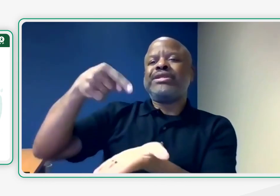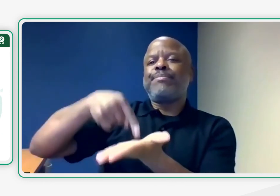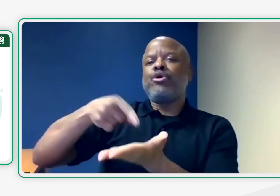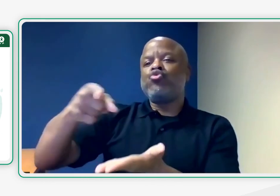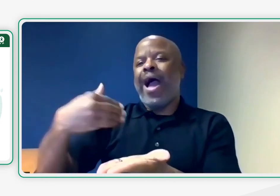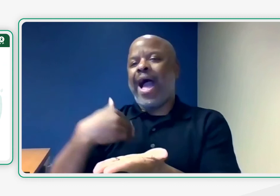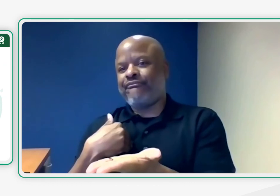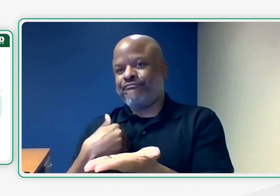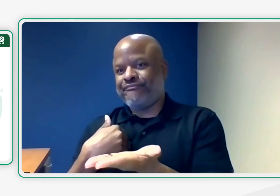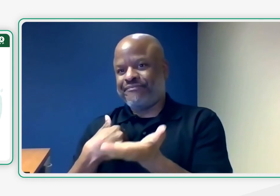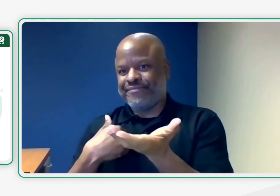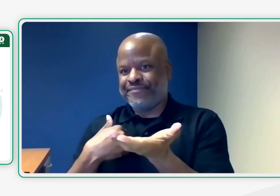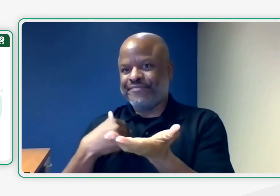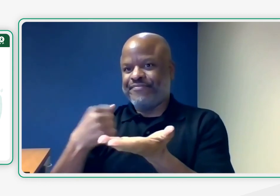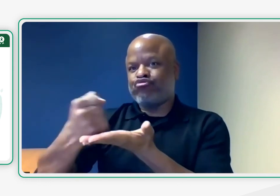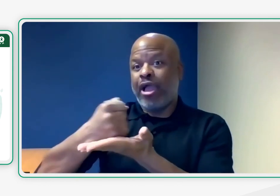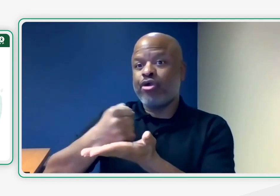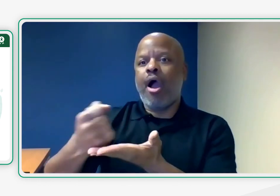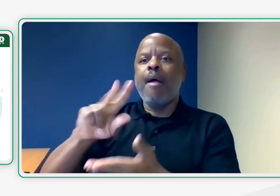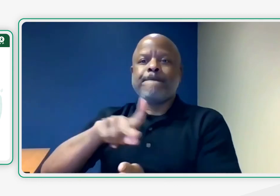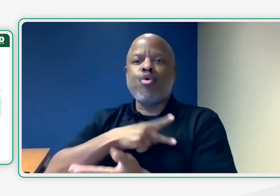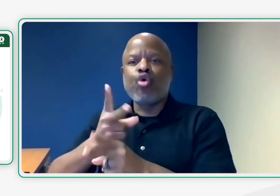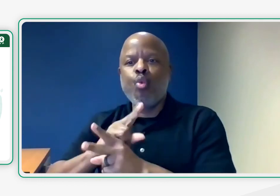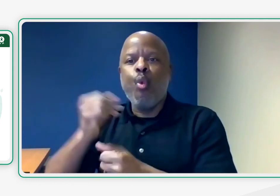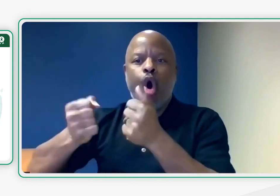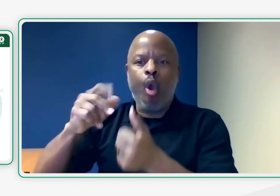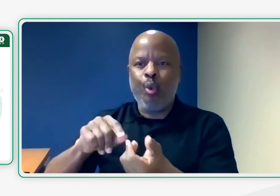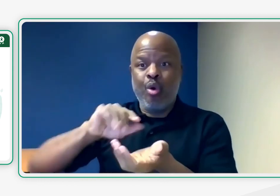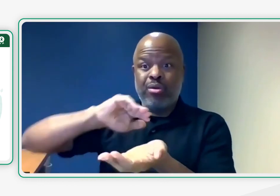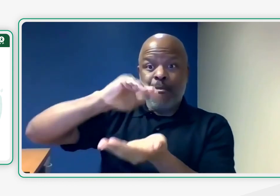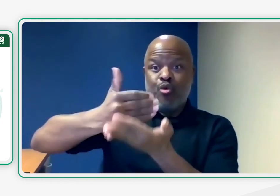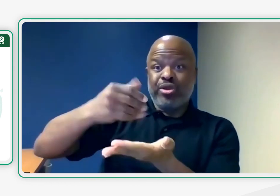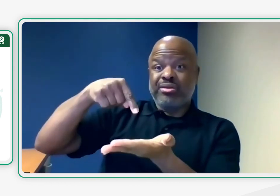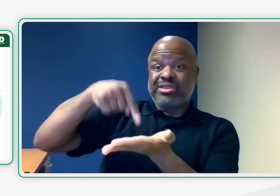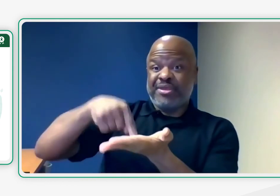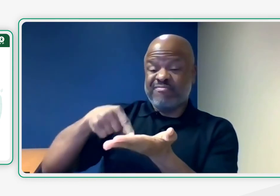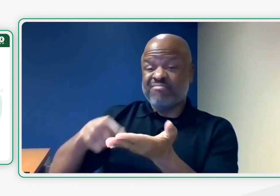Now, again, I bring you back to this 30%, which is the amount of money . . . debt that you should